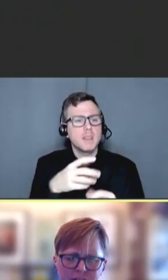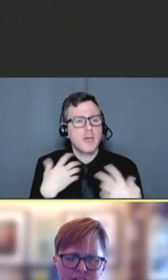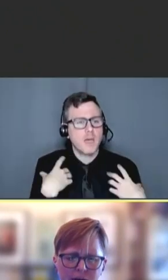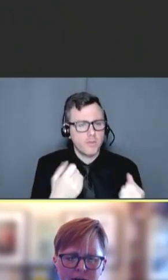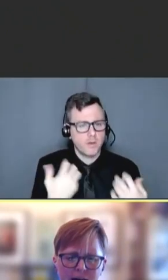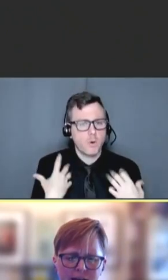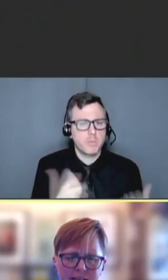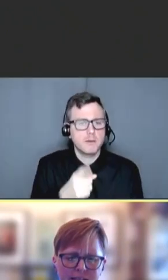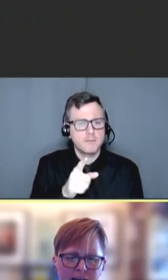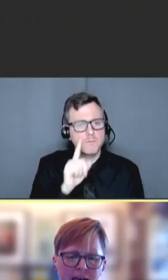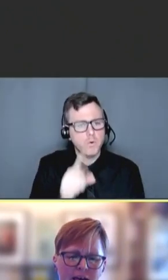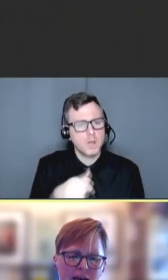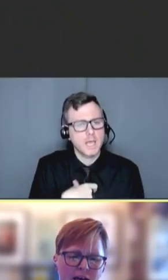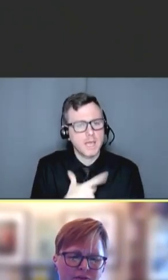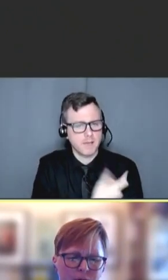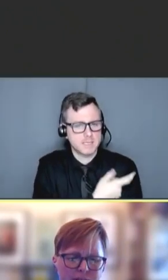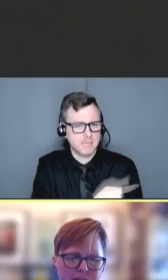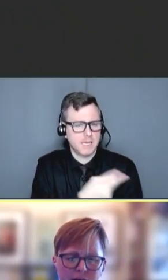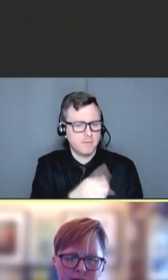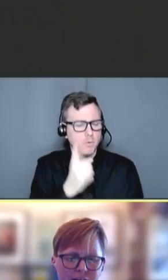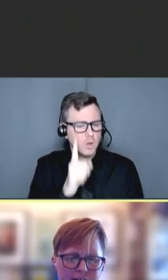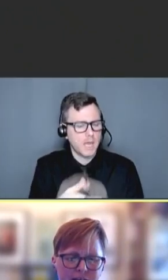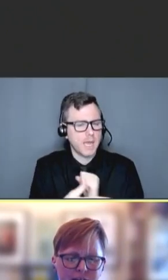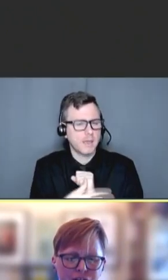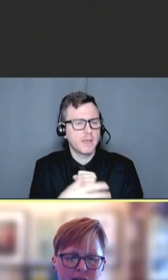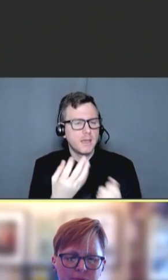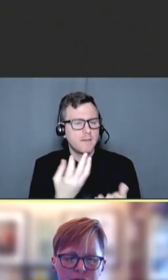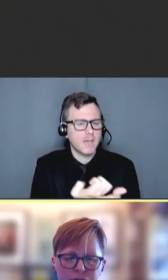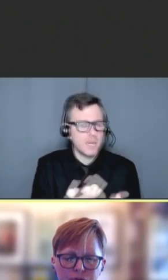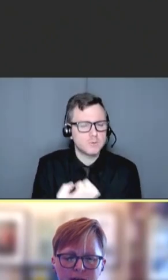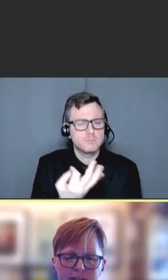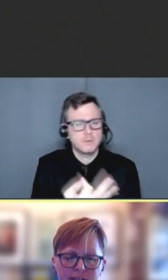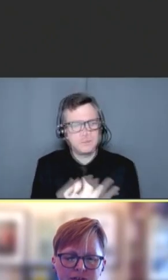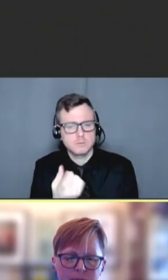The research that I want to highlight today focuses on vaccination and booster